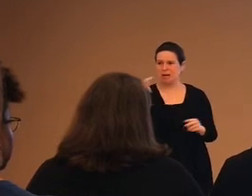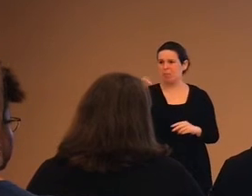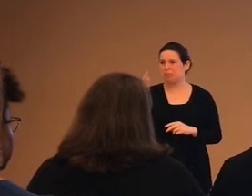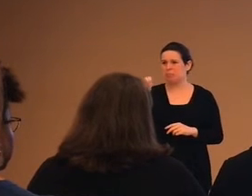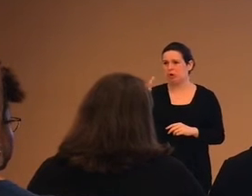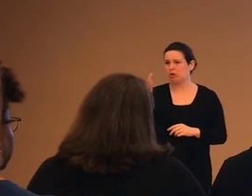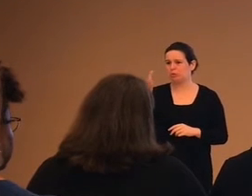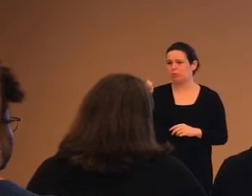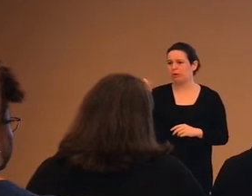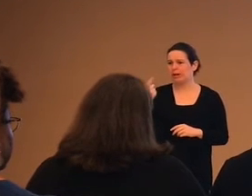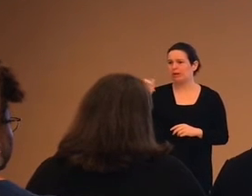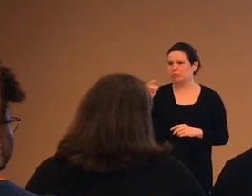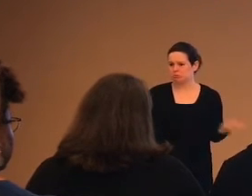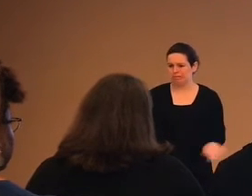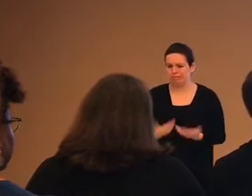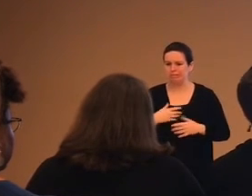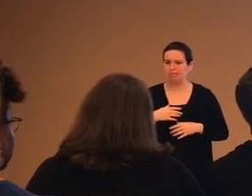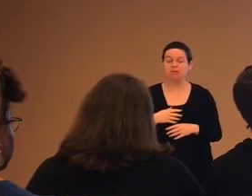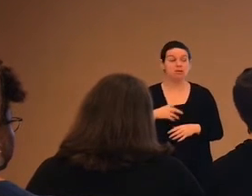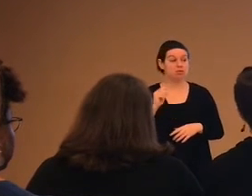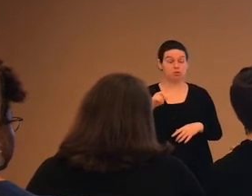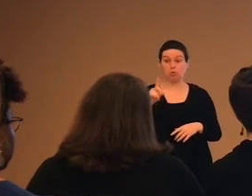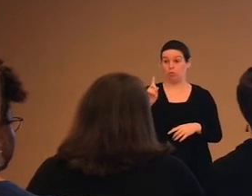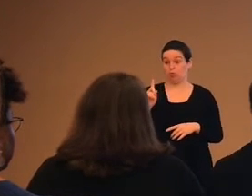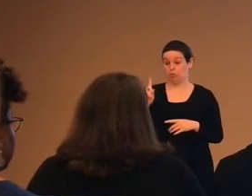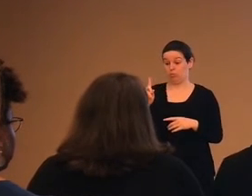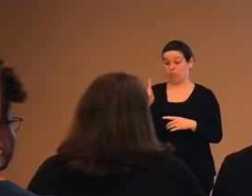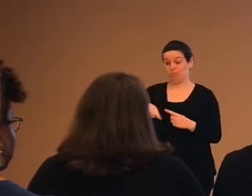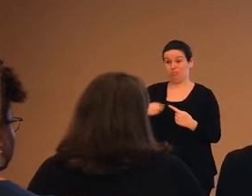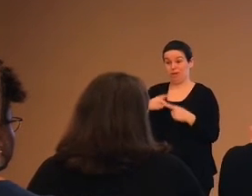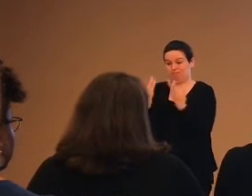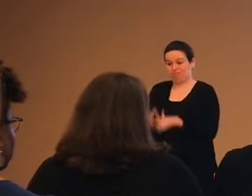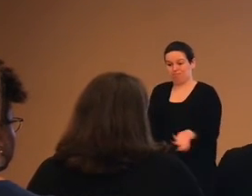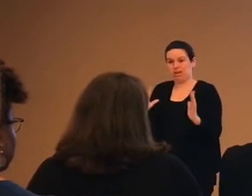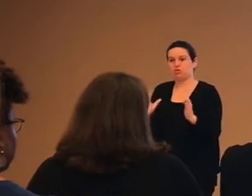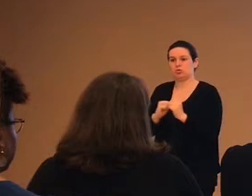When the park revitalization is complete we will have six beautiful new